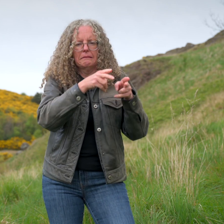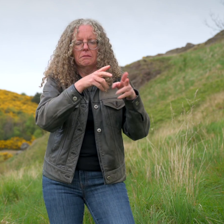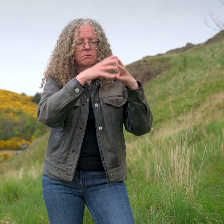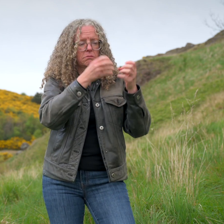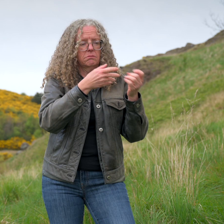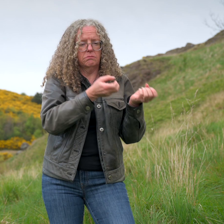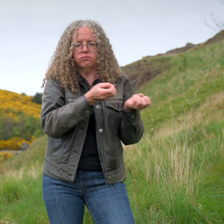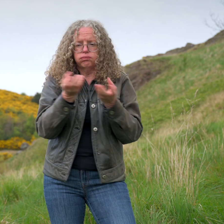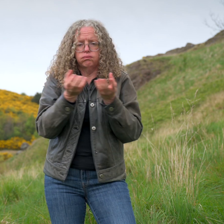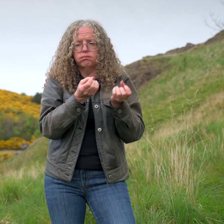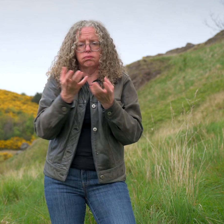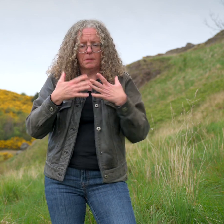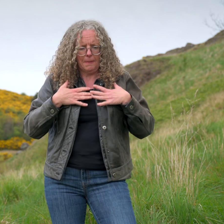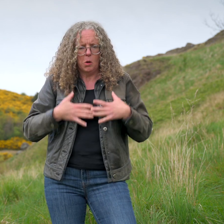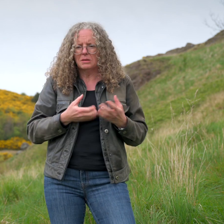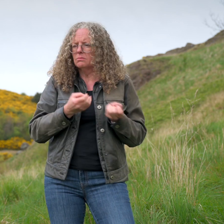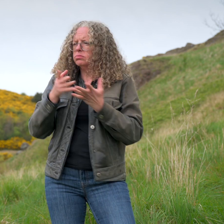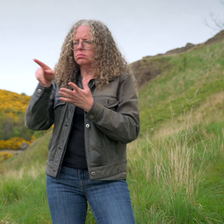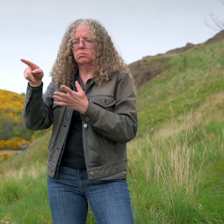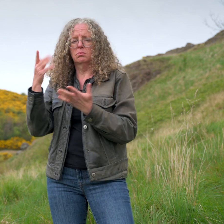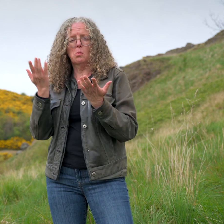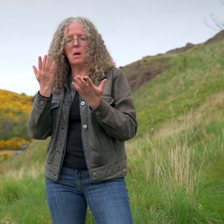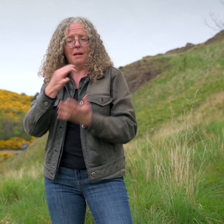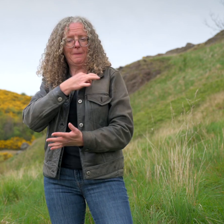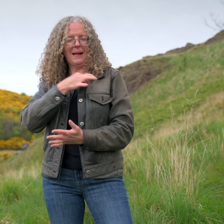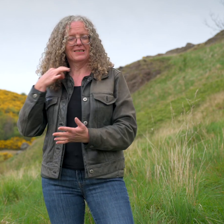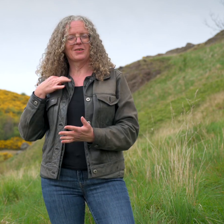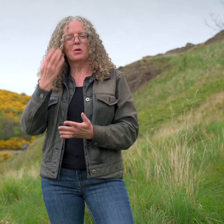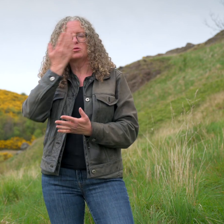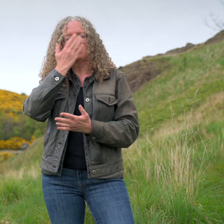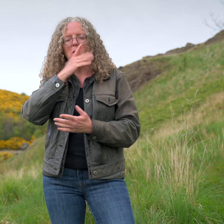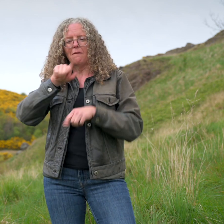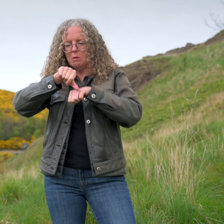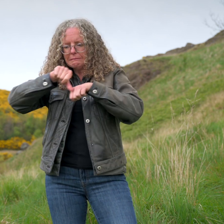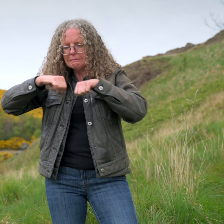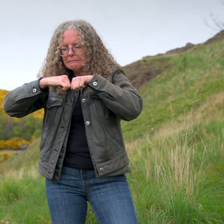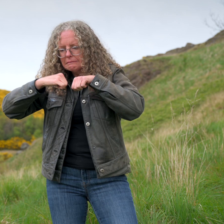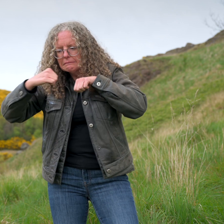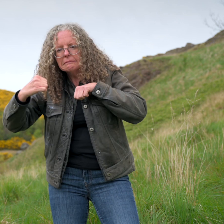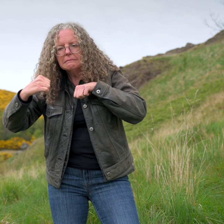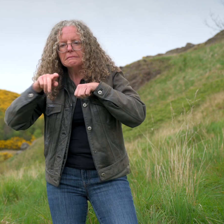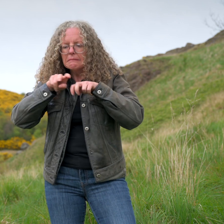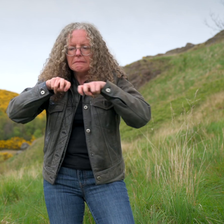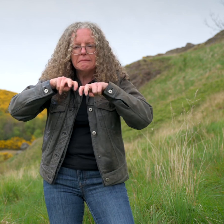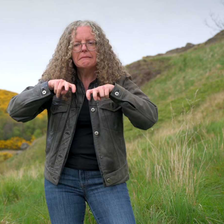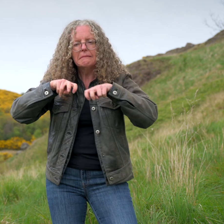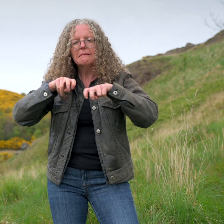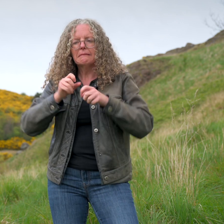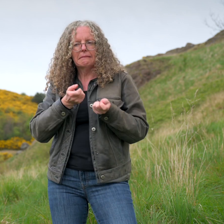and they took the corpses to a medical school that performed dissection, opening up the bodies to have a good rummage around.